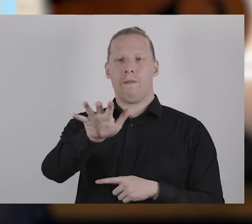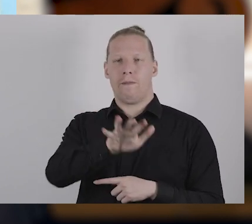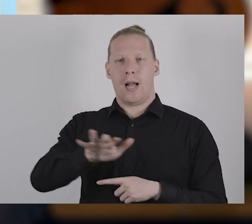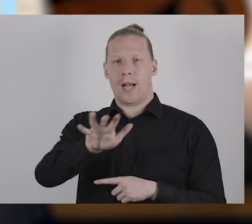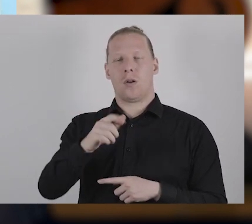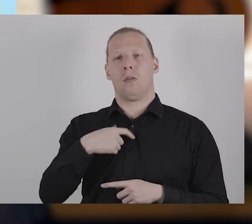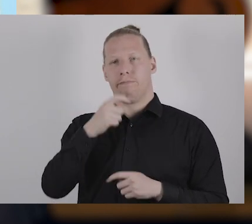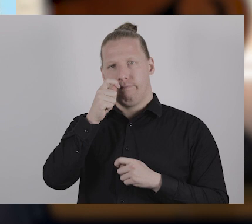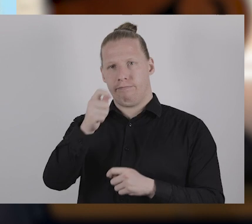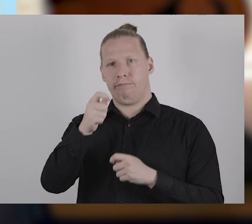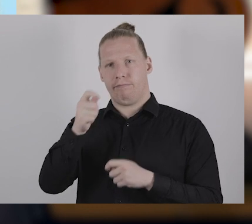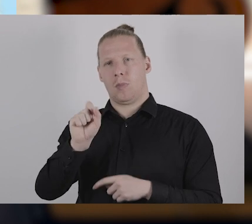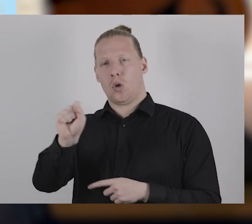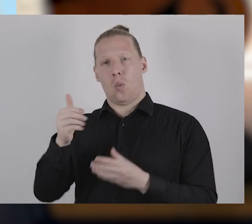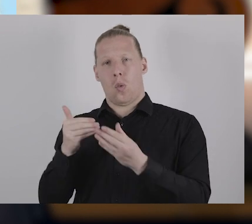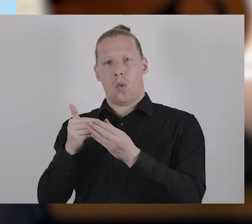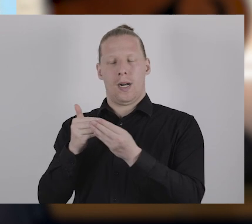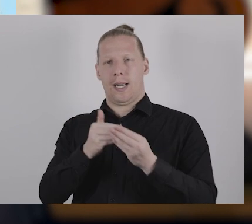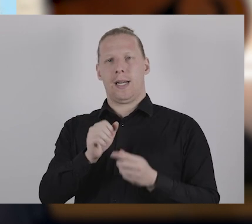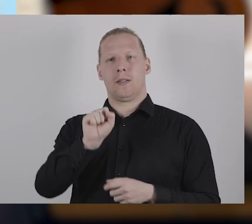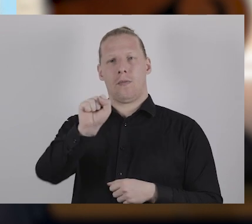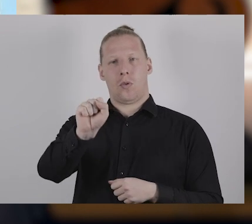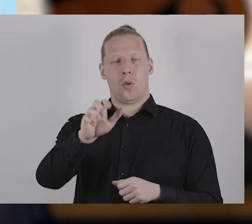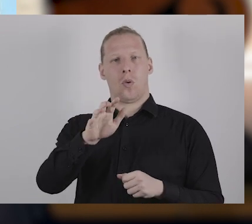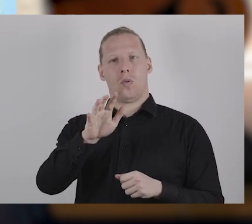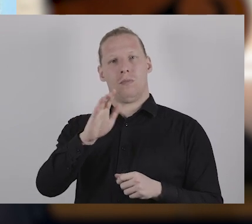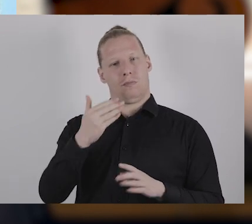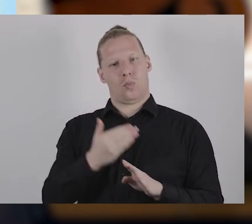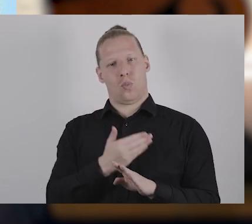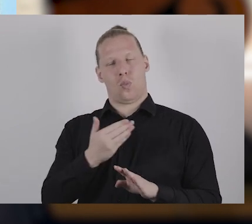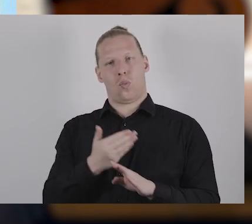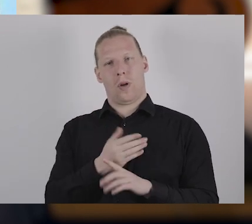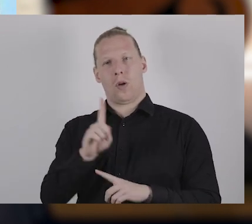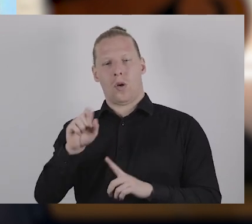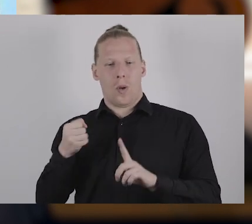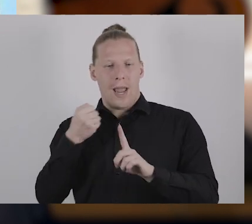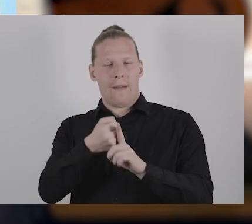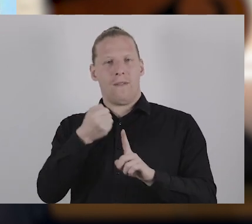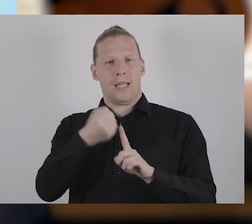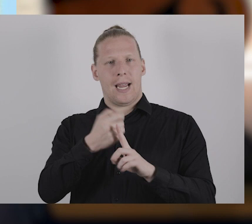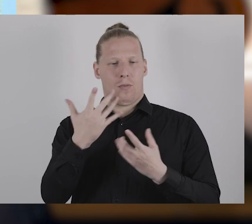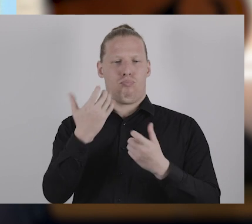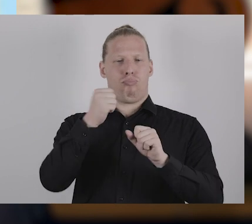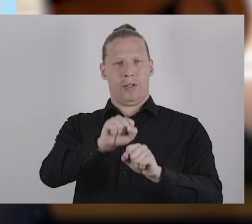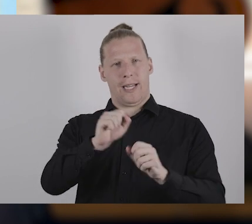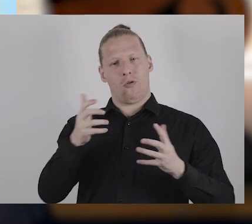and their whanau. You are all leaders in your fields, practitioners dedicated to advocating for,